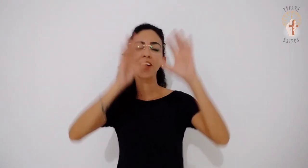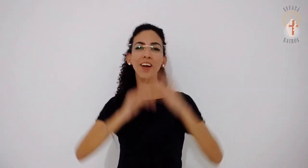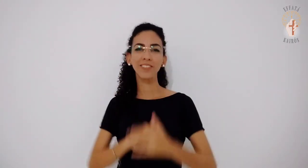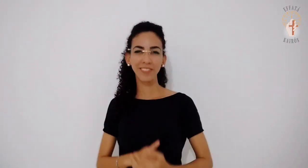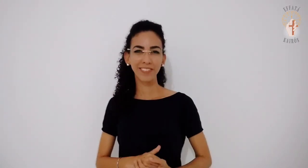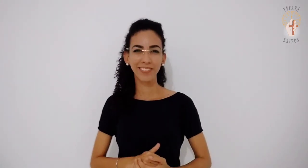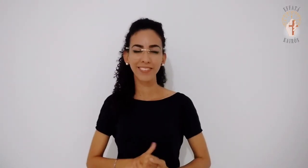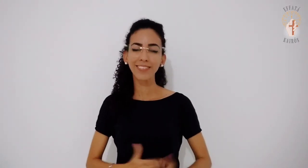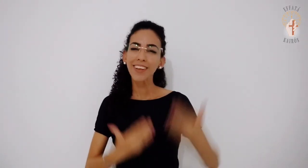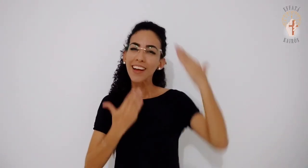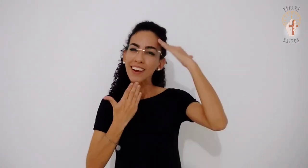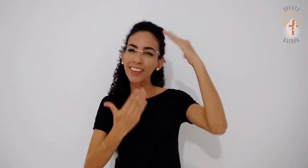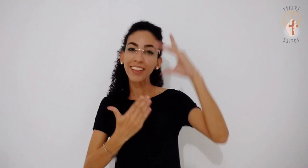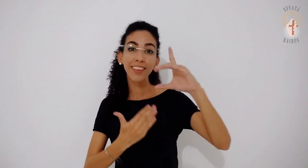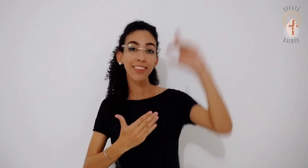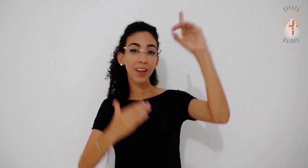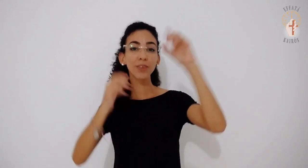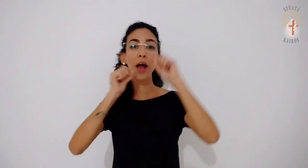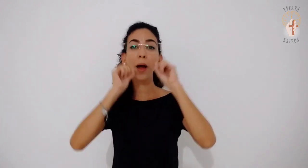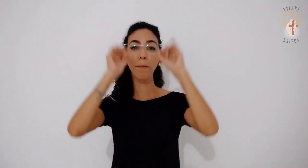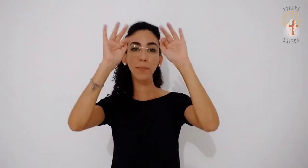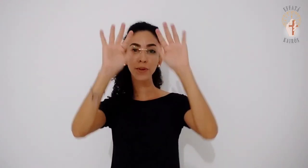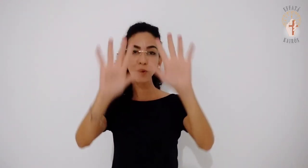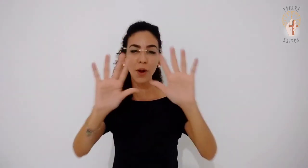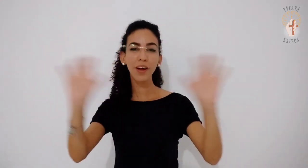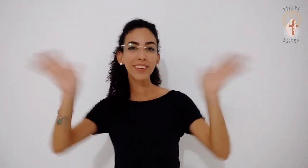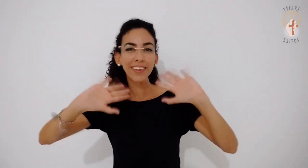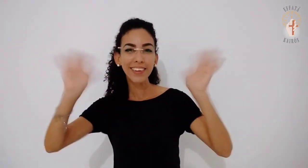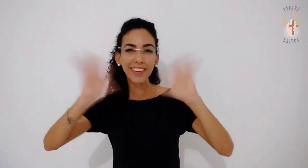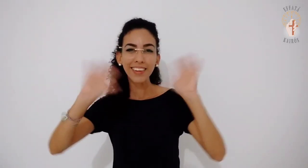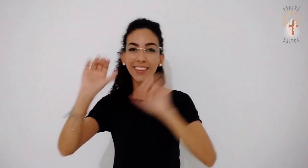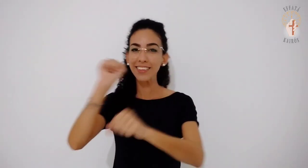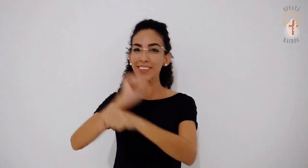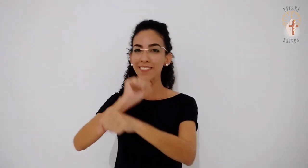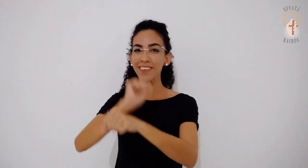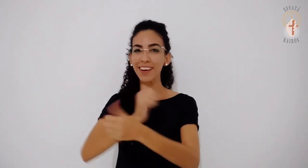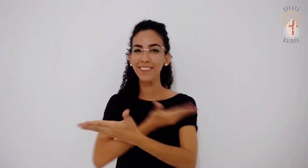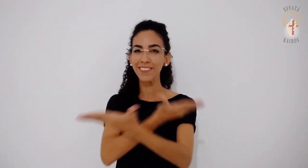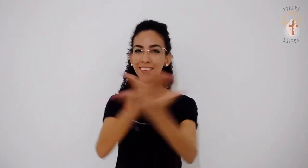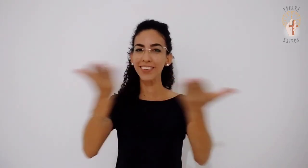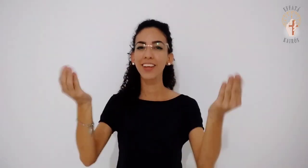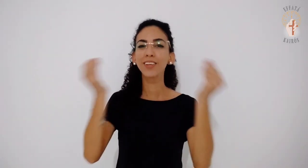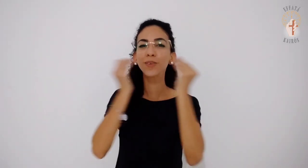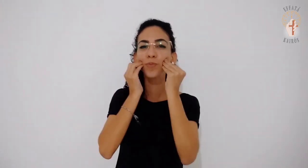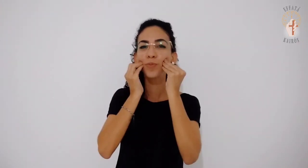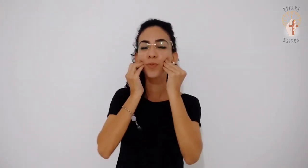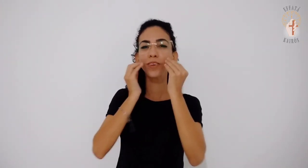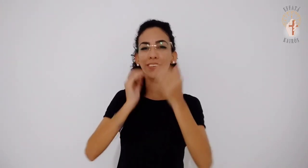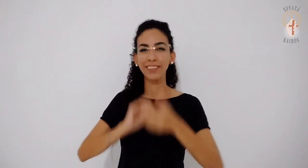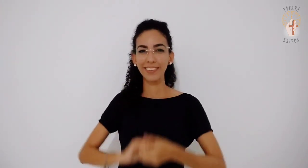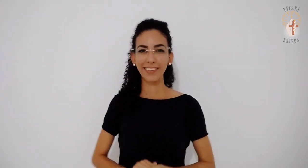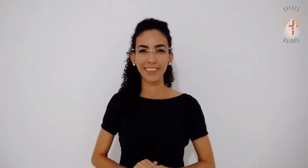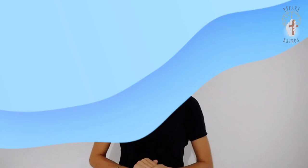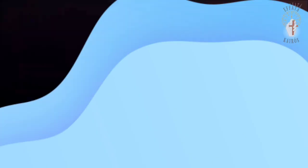Thanks! God bless you! See you later, kisses.